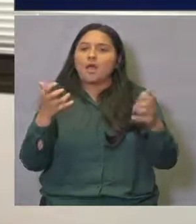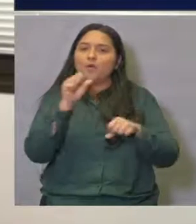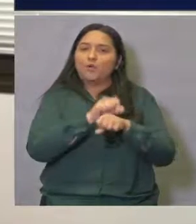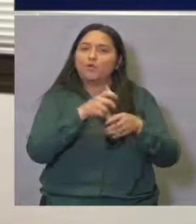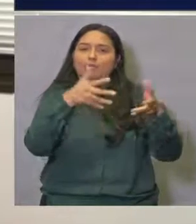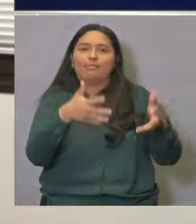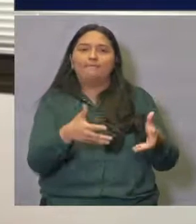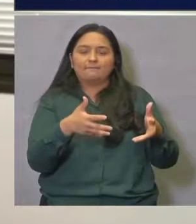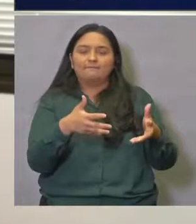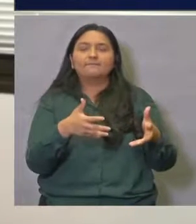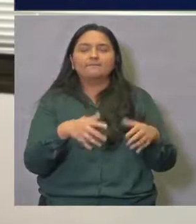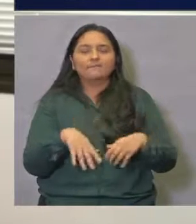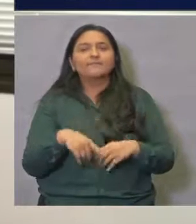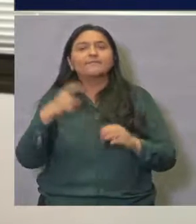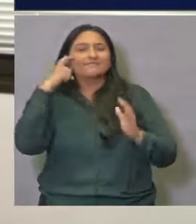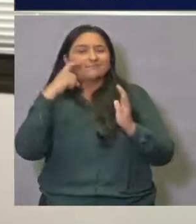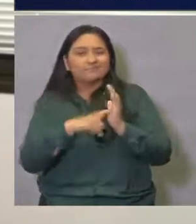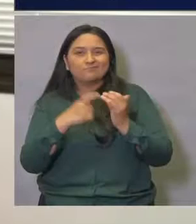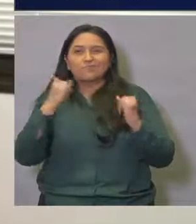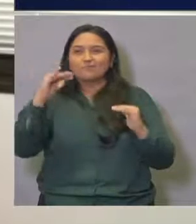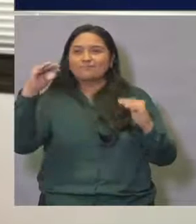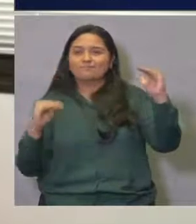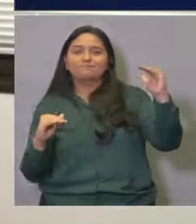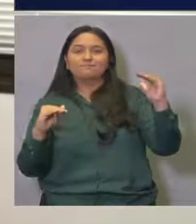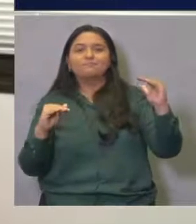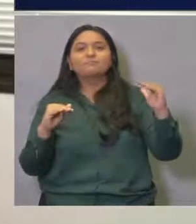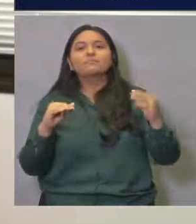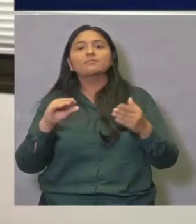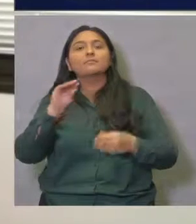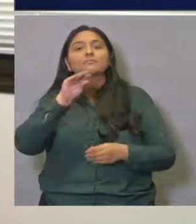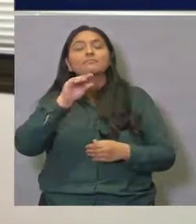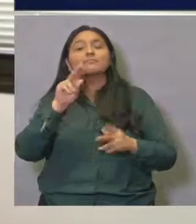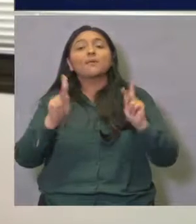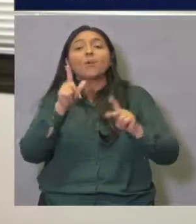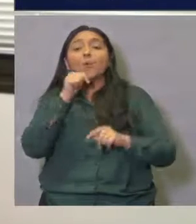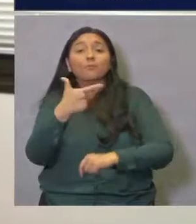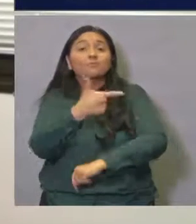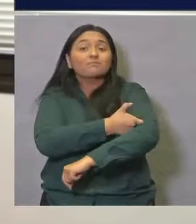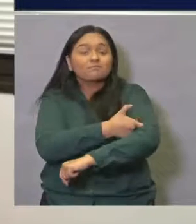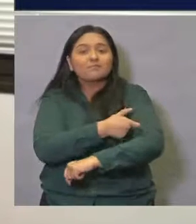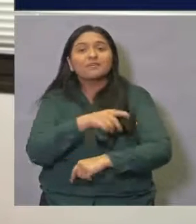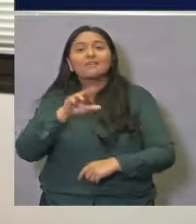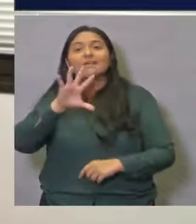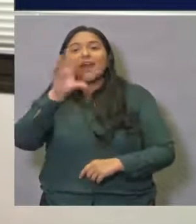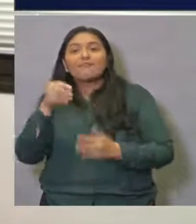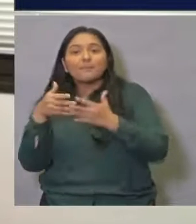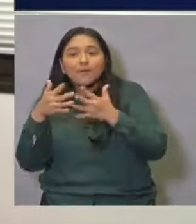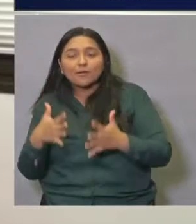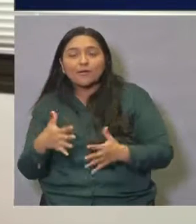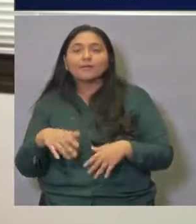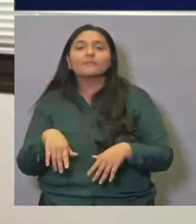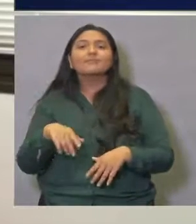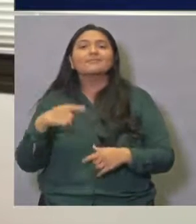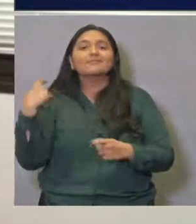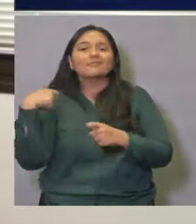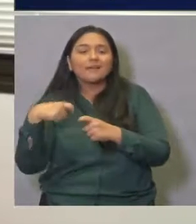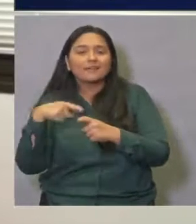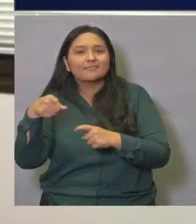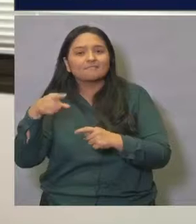SOLAMENTE UNA META HABLADA QUE